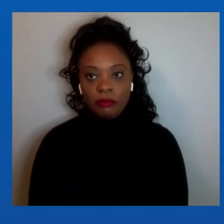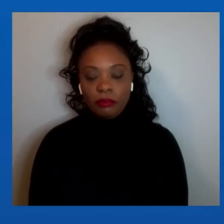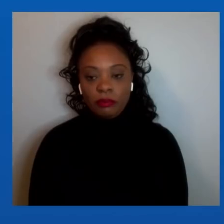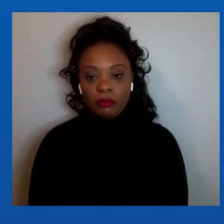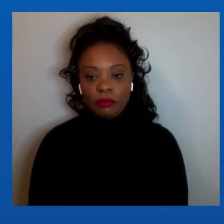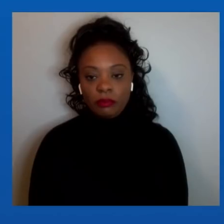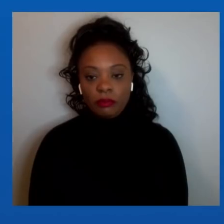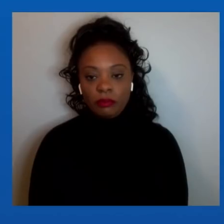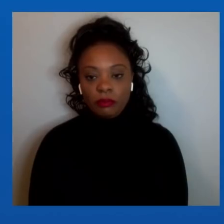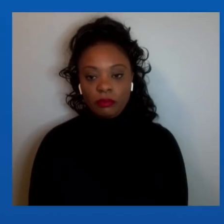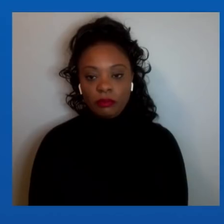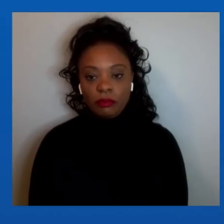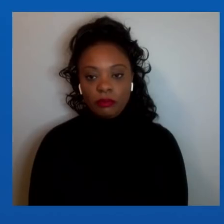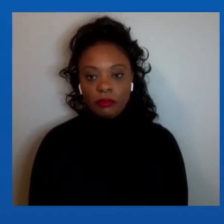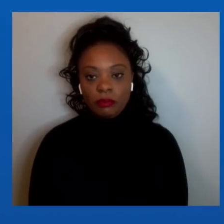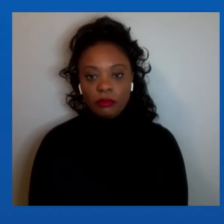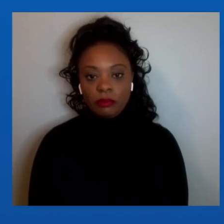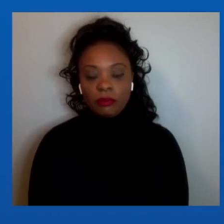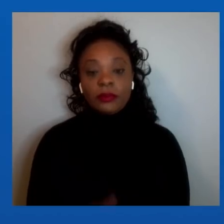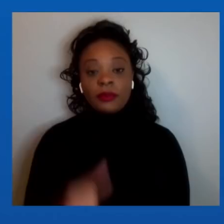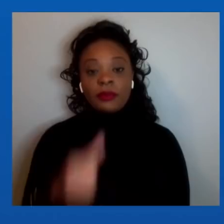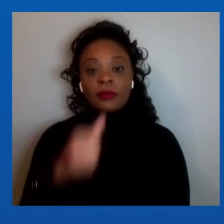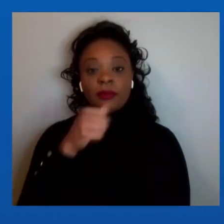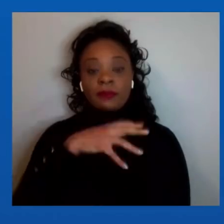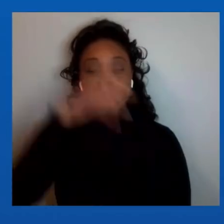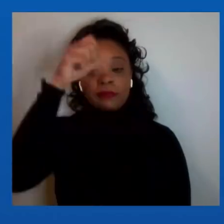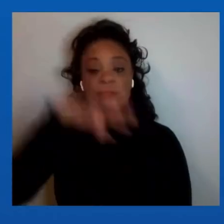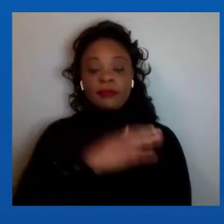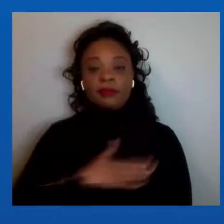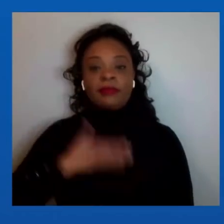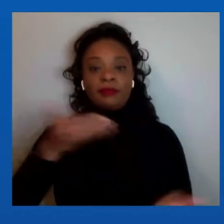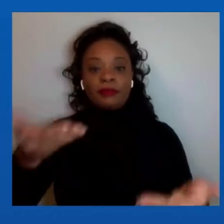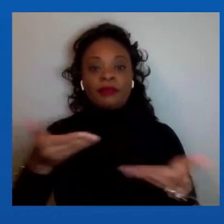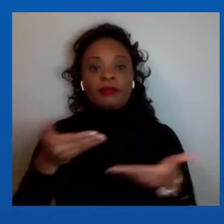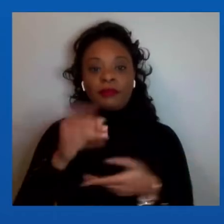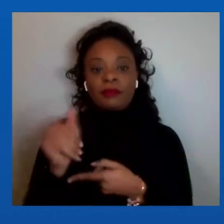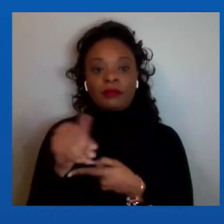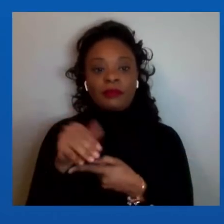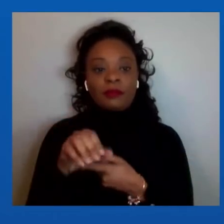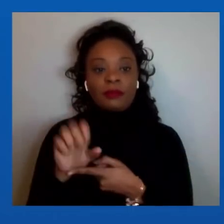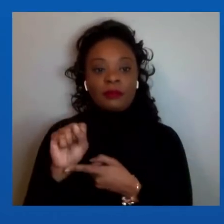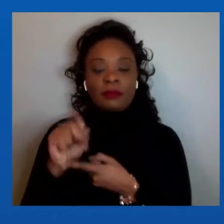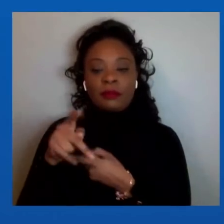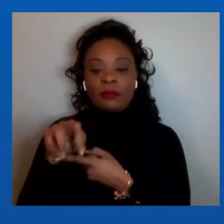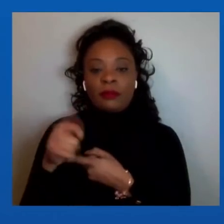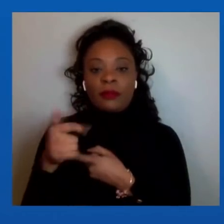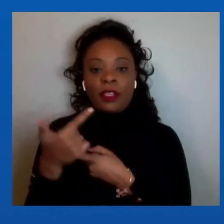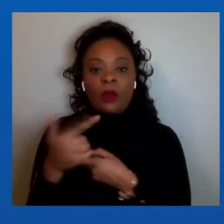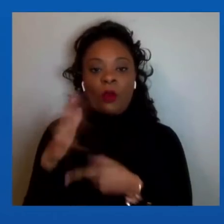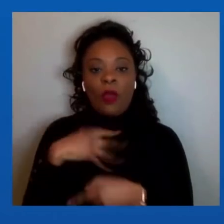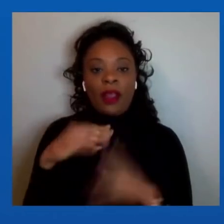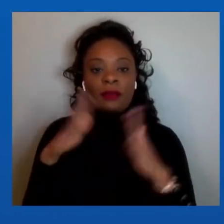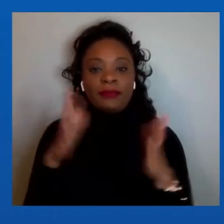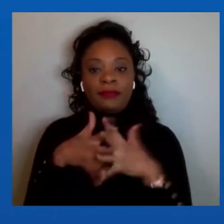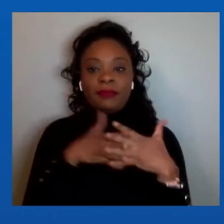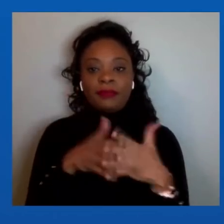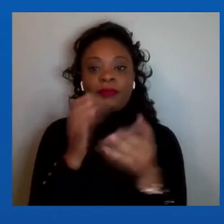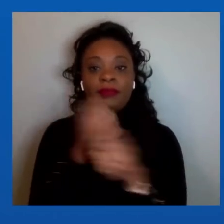Moderator: Ladies and gentlemen, please welcome Gene Sperling, White House American Rescue Plan coordinator and senior adviser to the president.